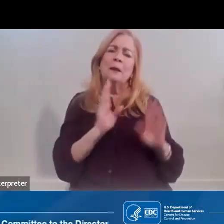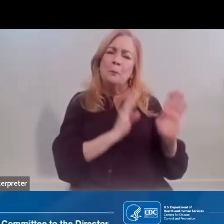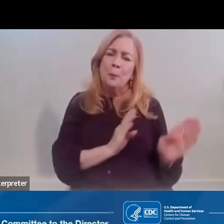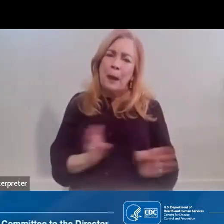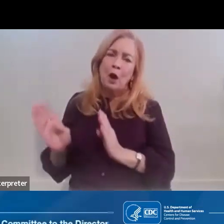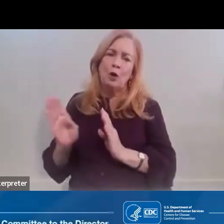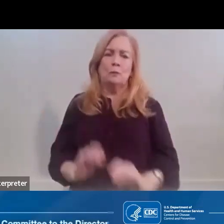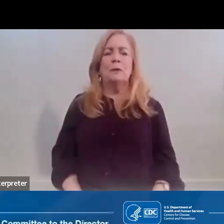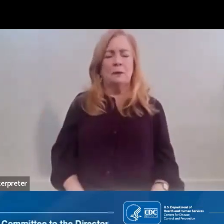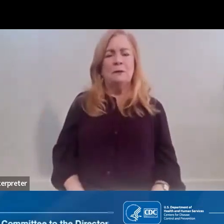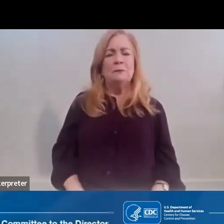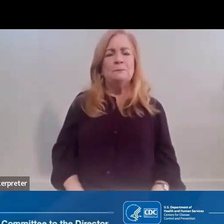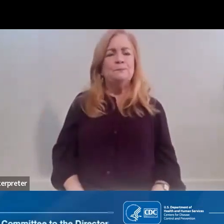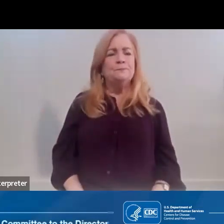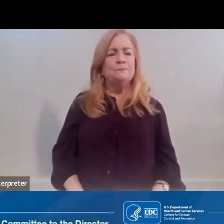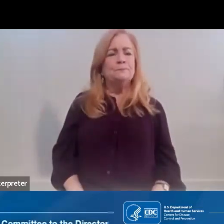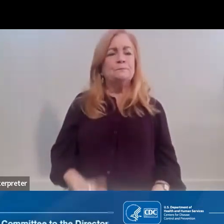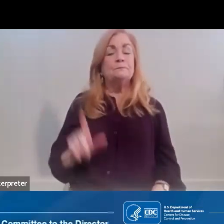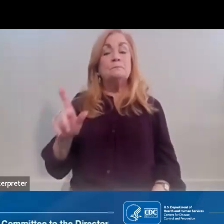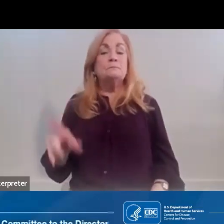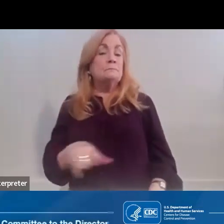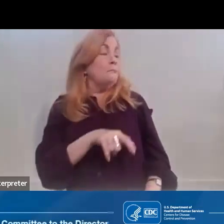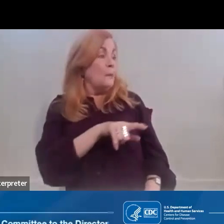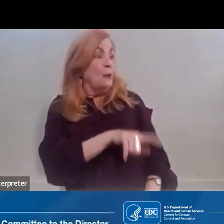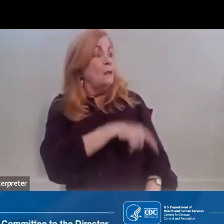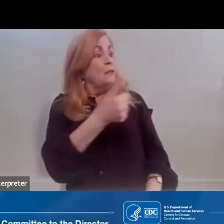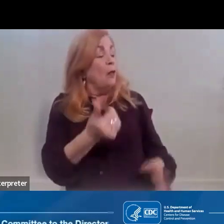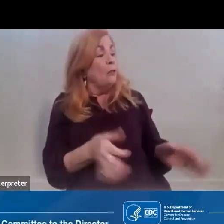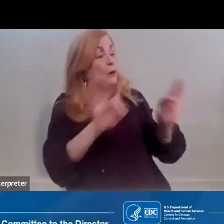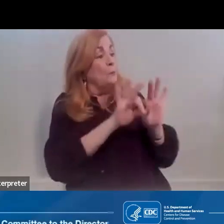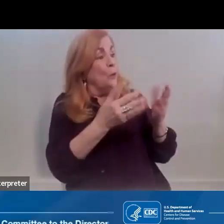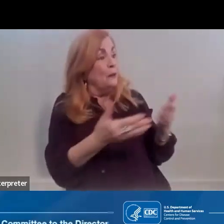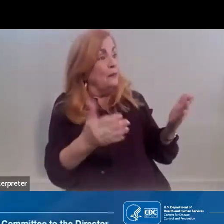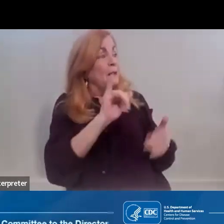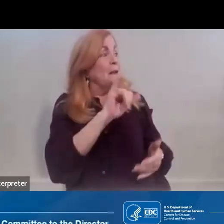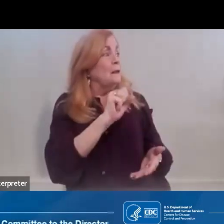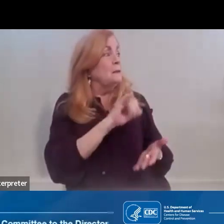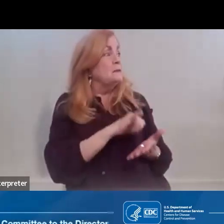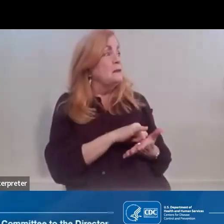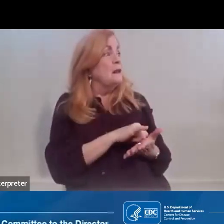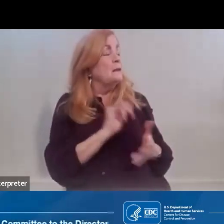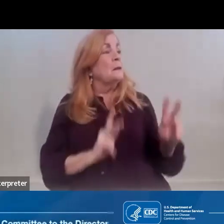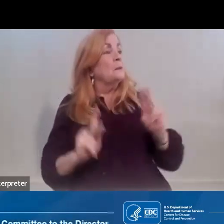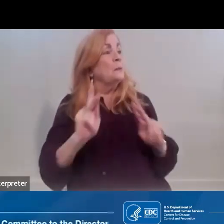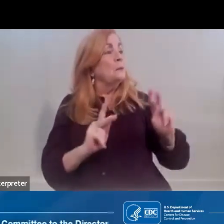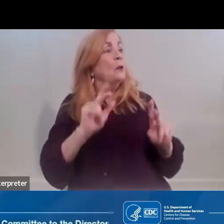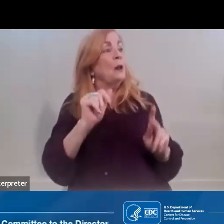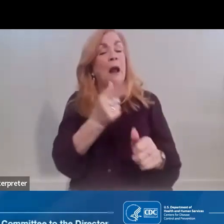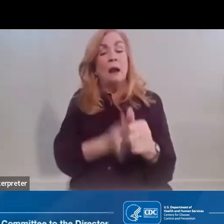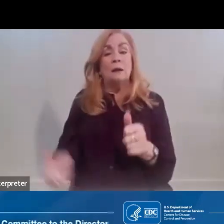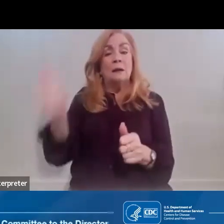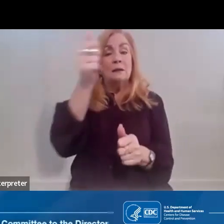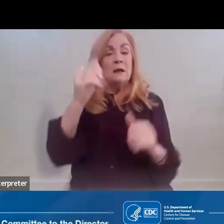I think the other important thing is that the people at the executive level of the IMS need